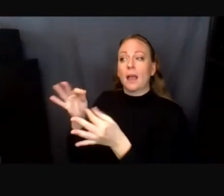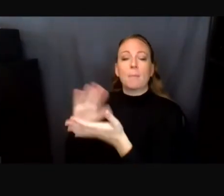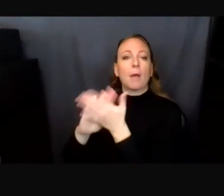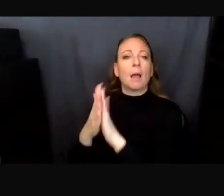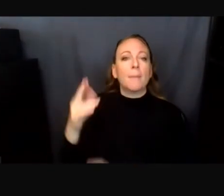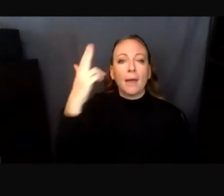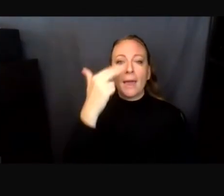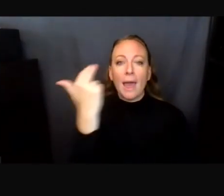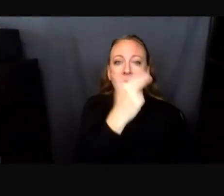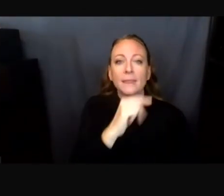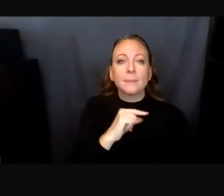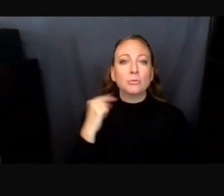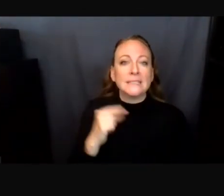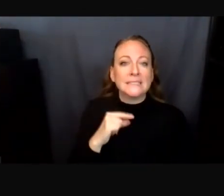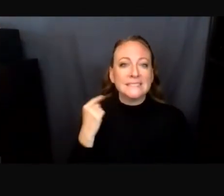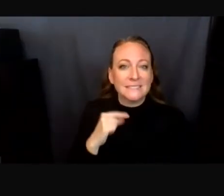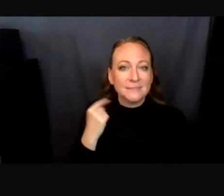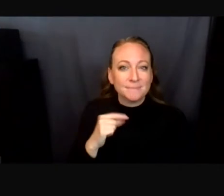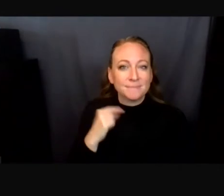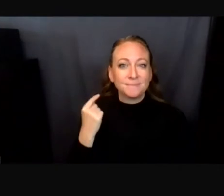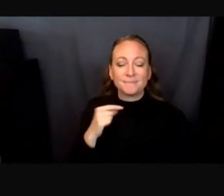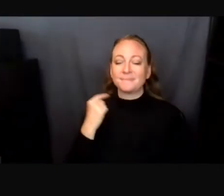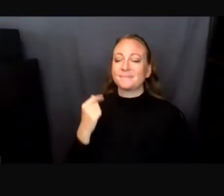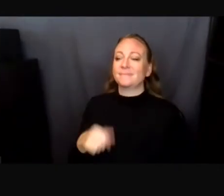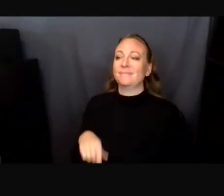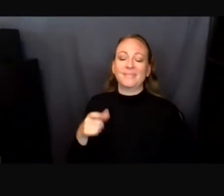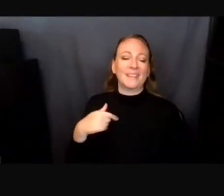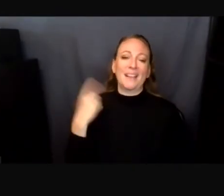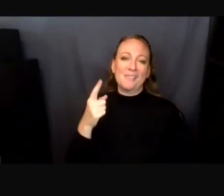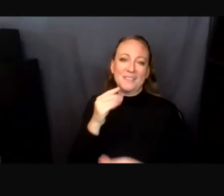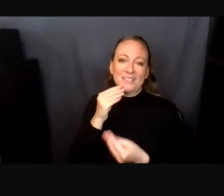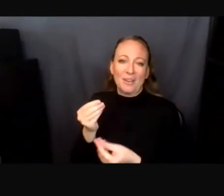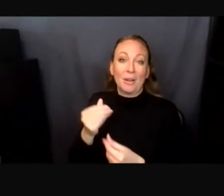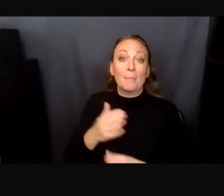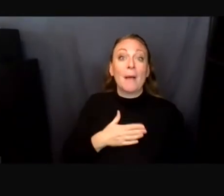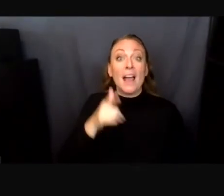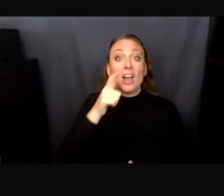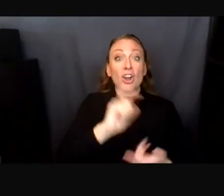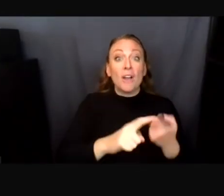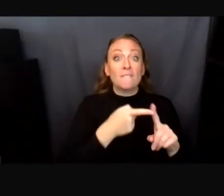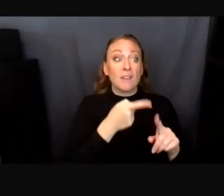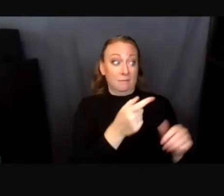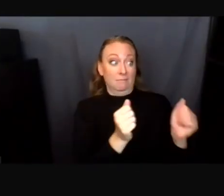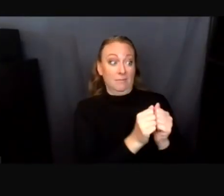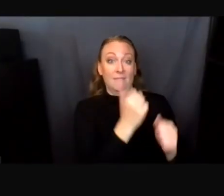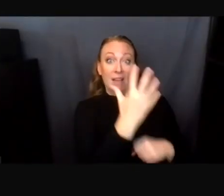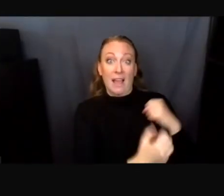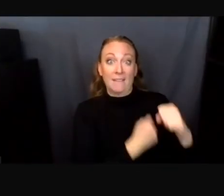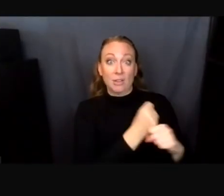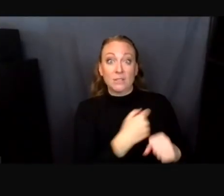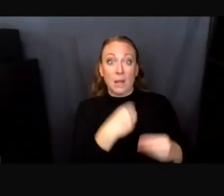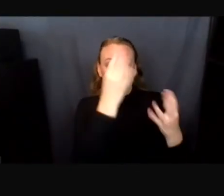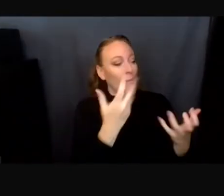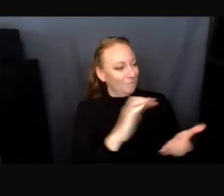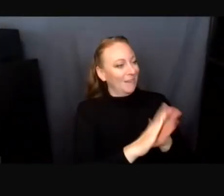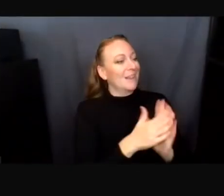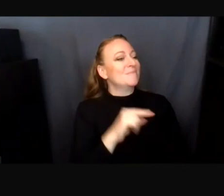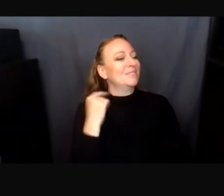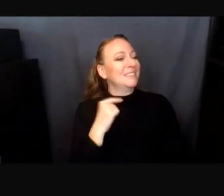And I always joke that my girlfriend of five years was a little surprised and my fraternity brothers knew better and so forth.